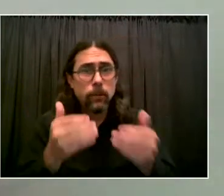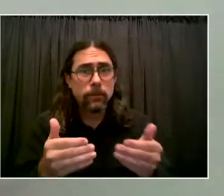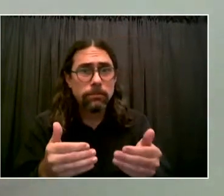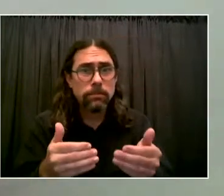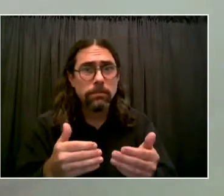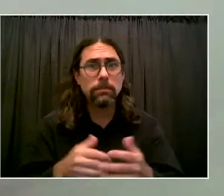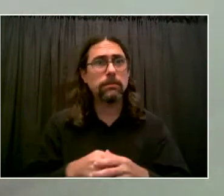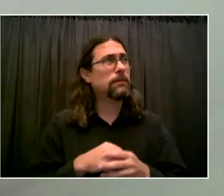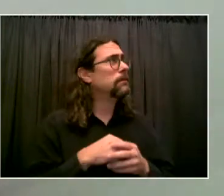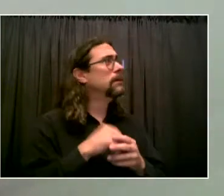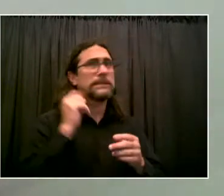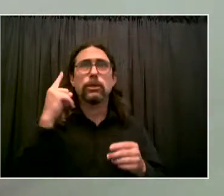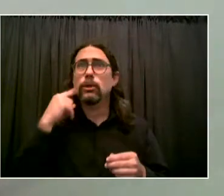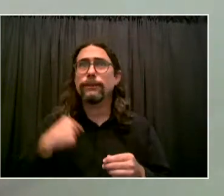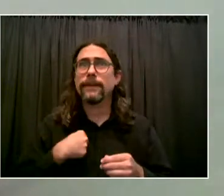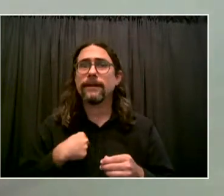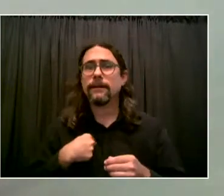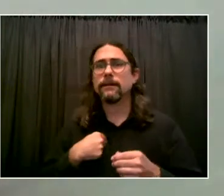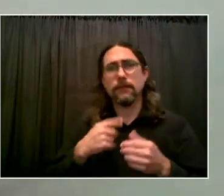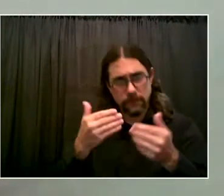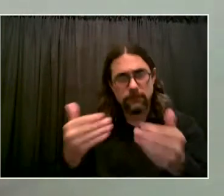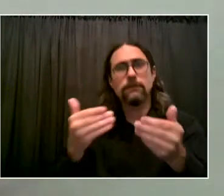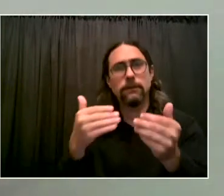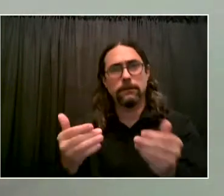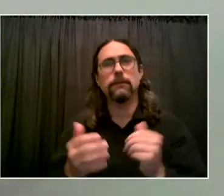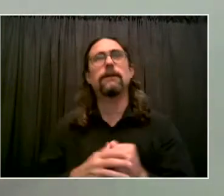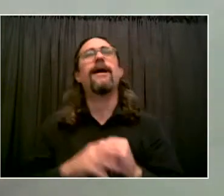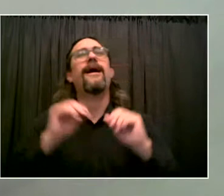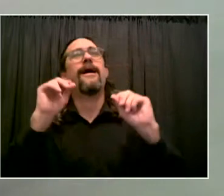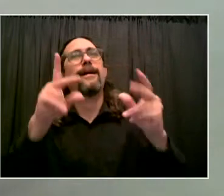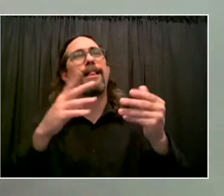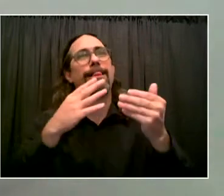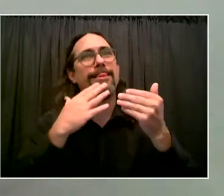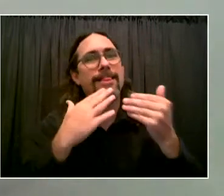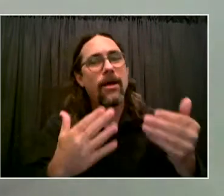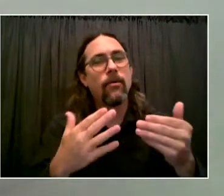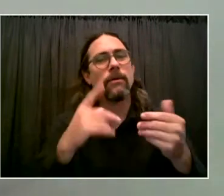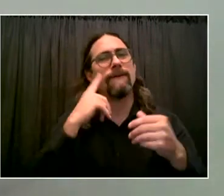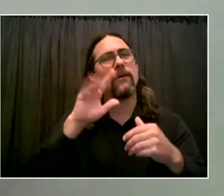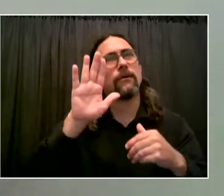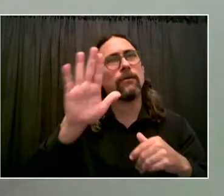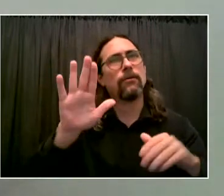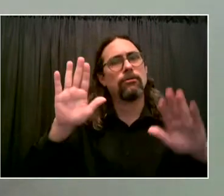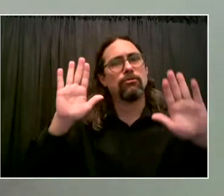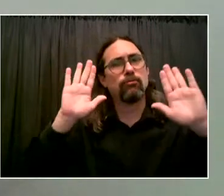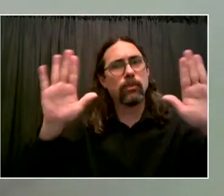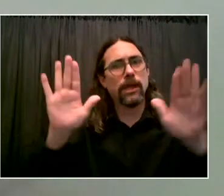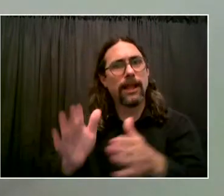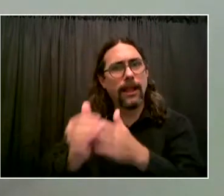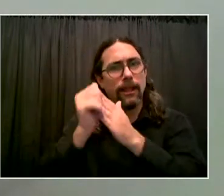GO AHEAD ERIC. THANK YOU FOR